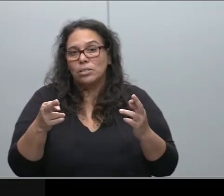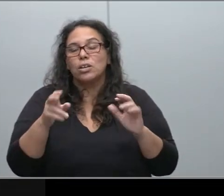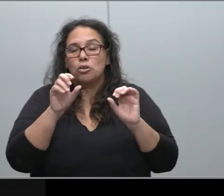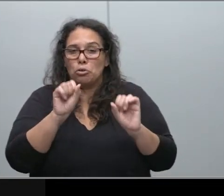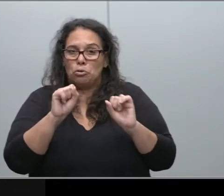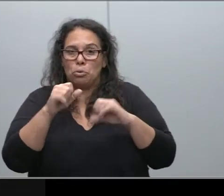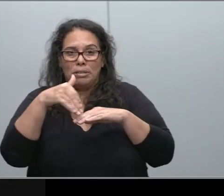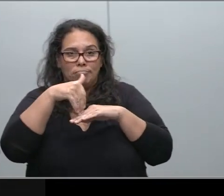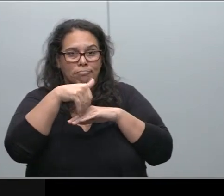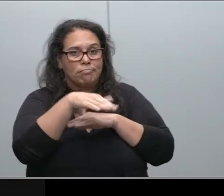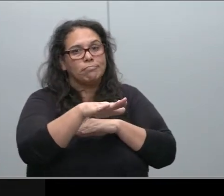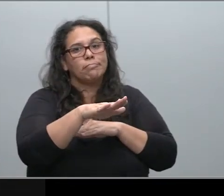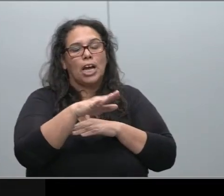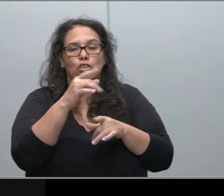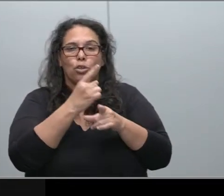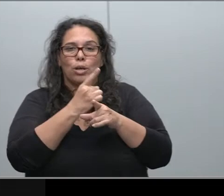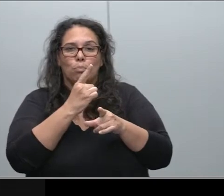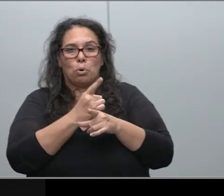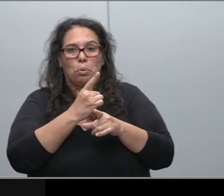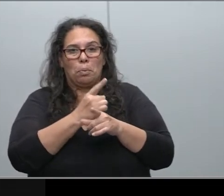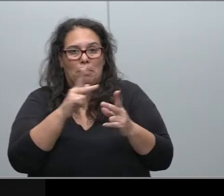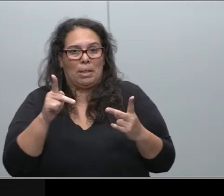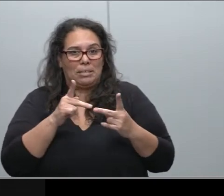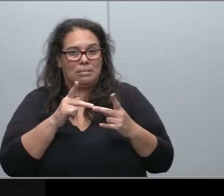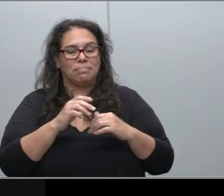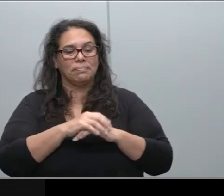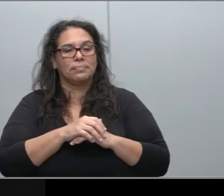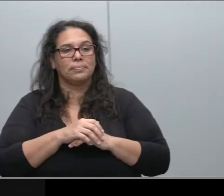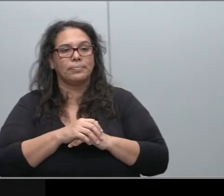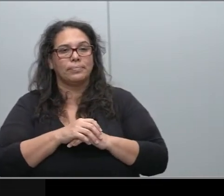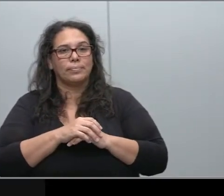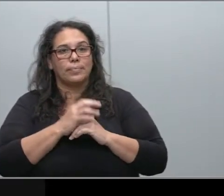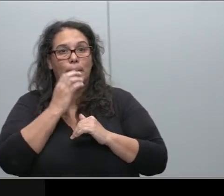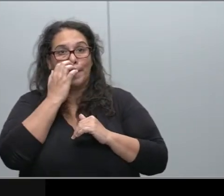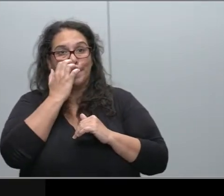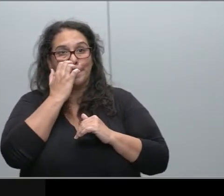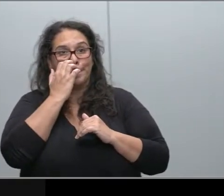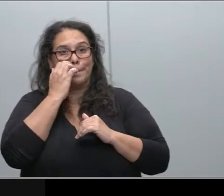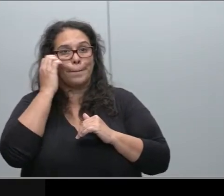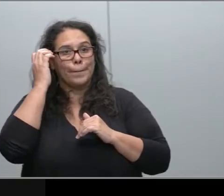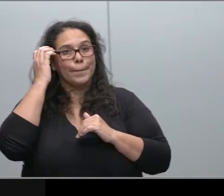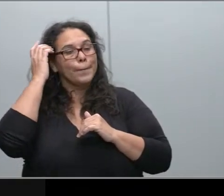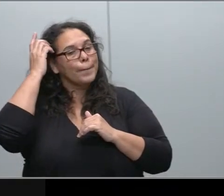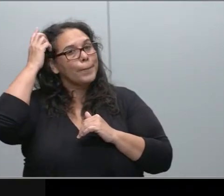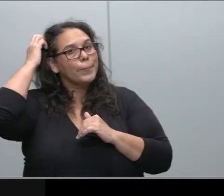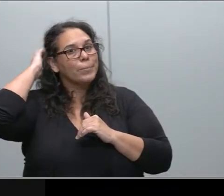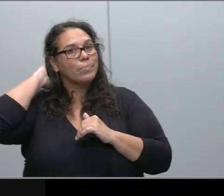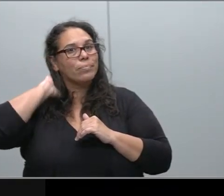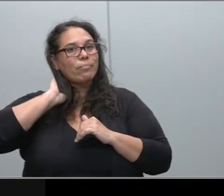Lastly, you may know, and you may have seen it come out through school messenger, information regarding